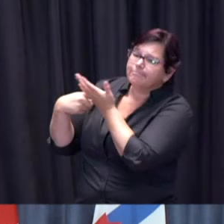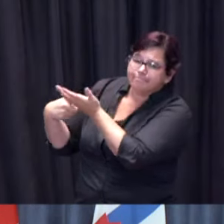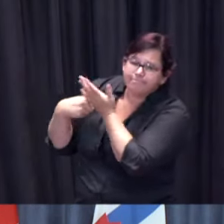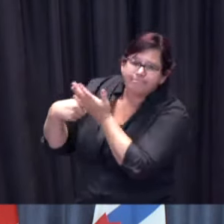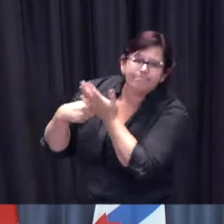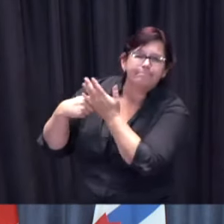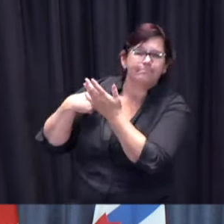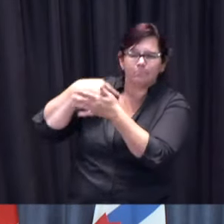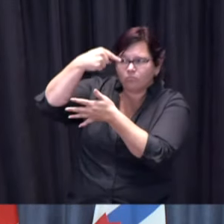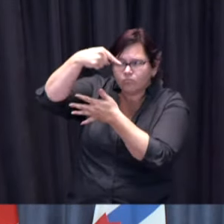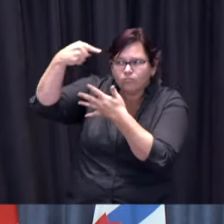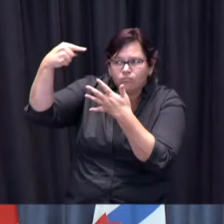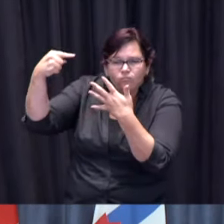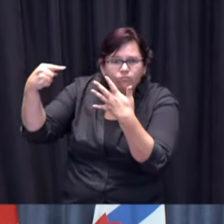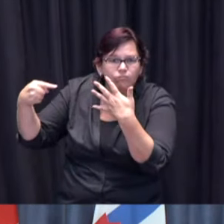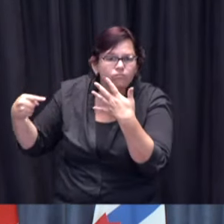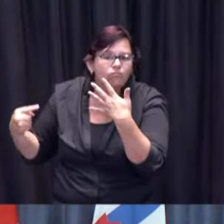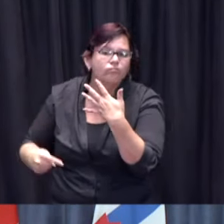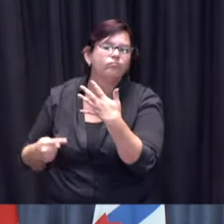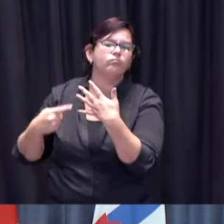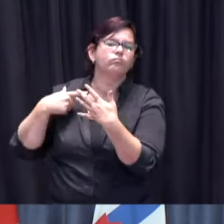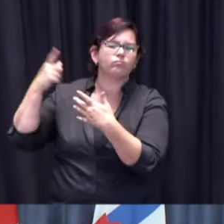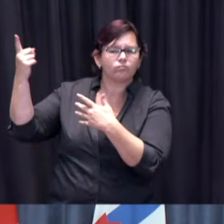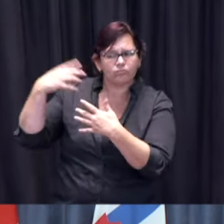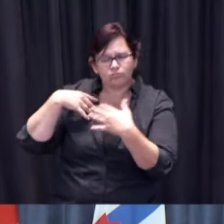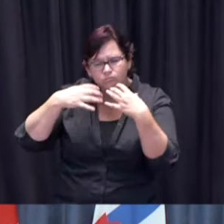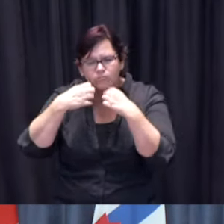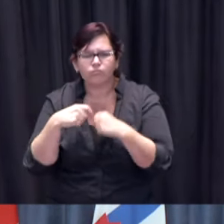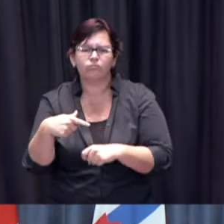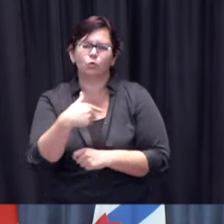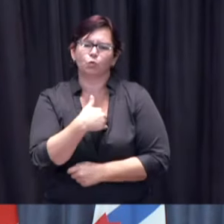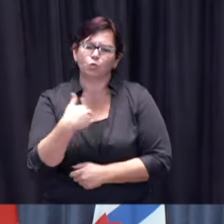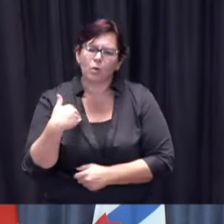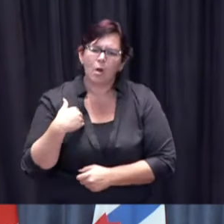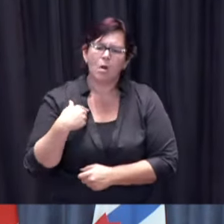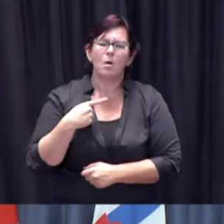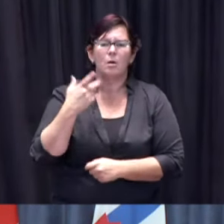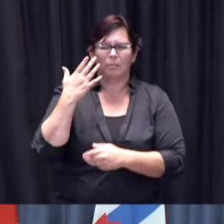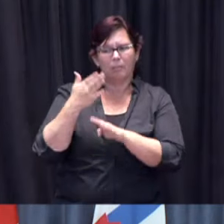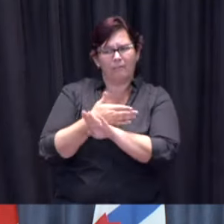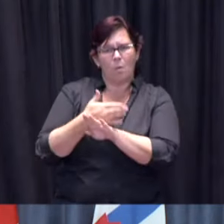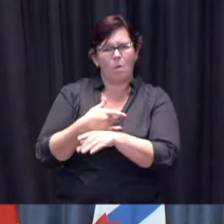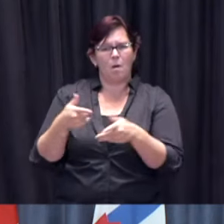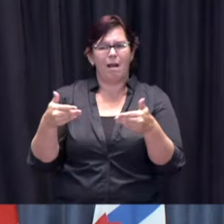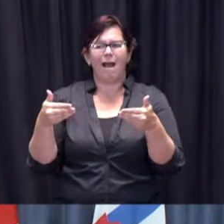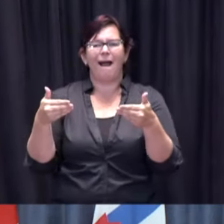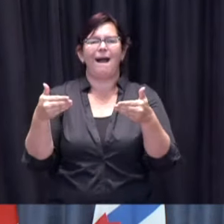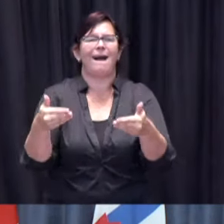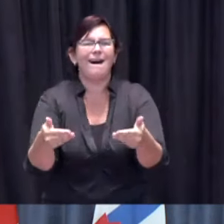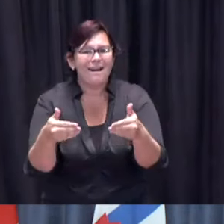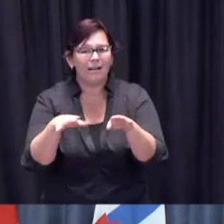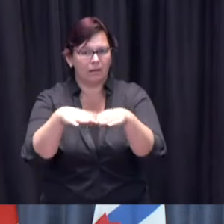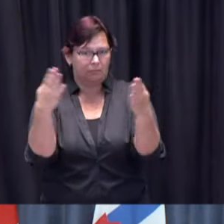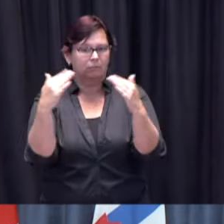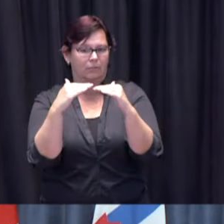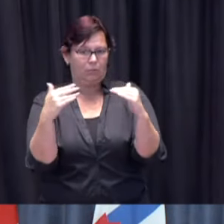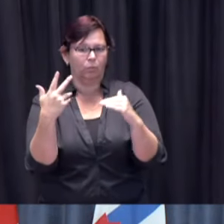protect Torontonians as we move into Stage 3. We know the province is actively considering these and the discussions have been very